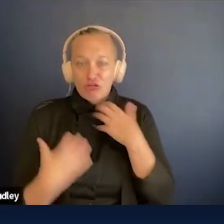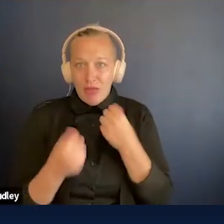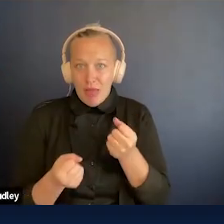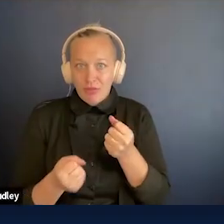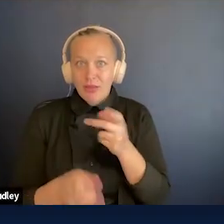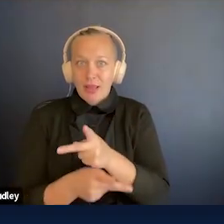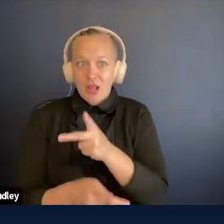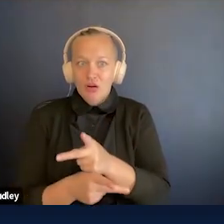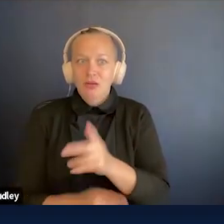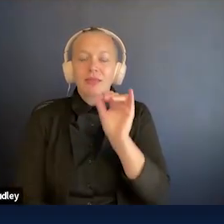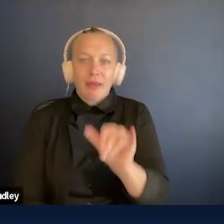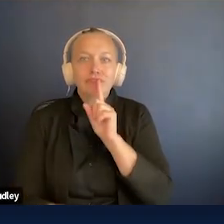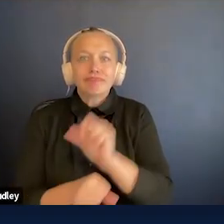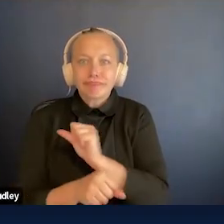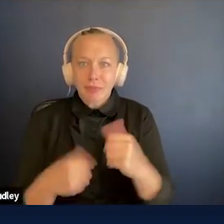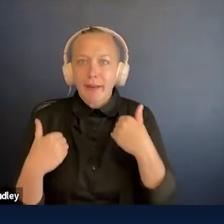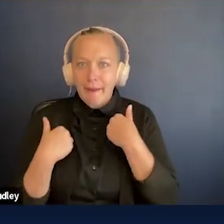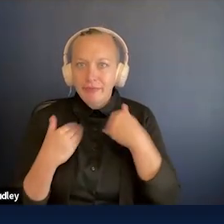Um, and you know, little outcomes amongst deaf signing women.